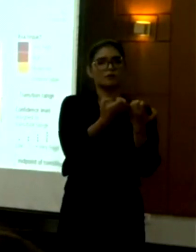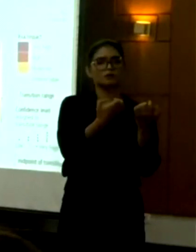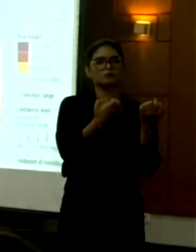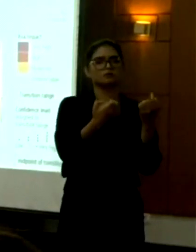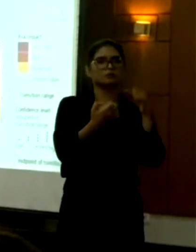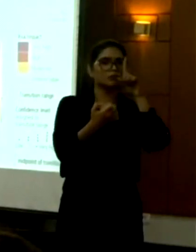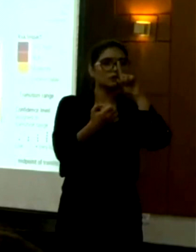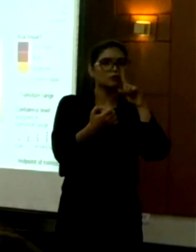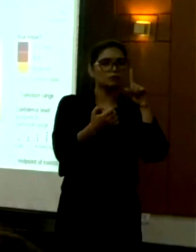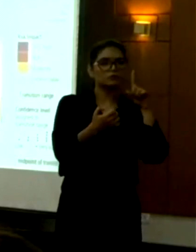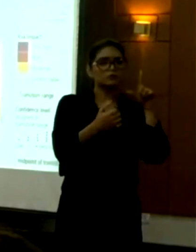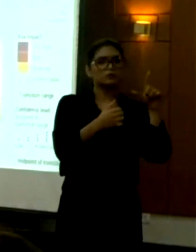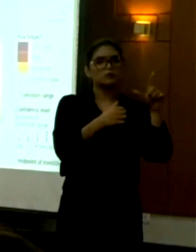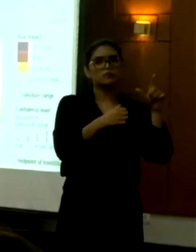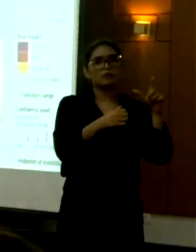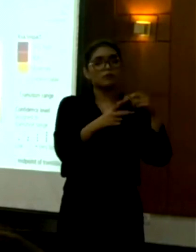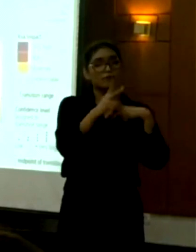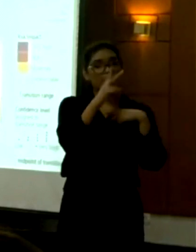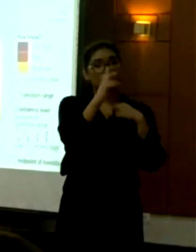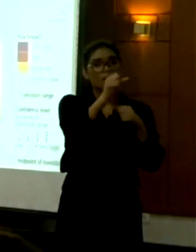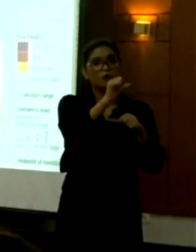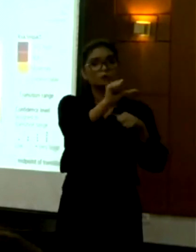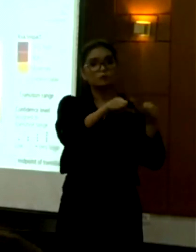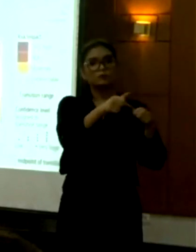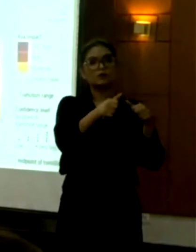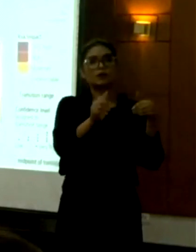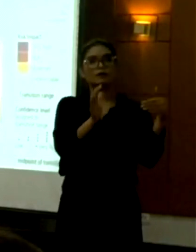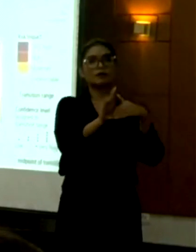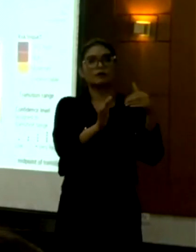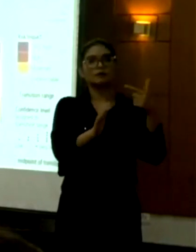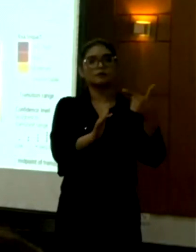because in these scenarios, in all these studies, we will already see